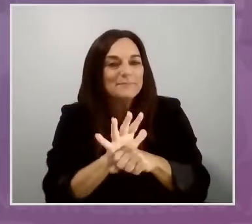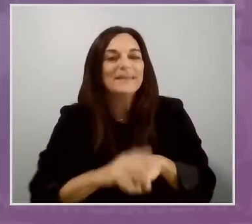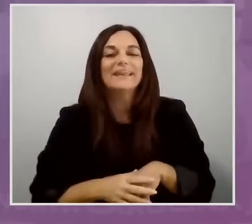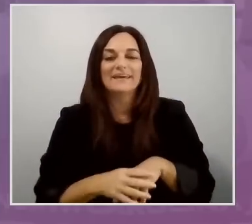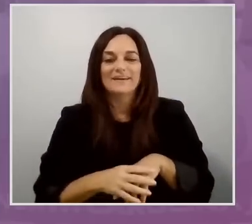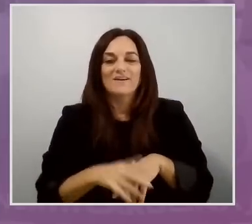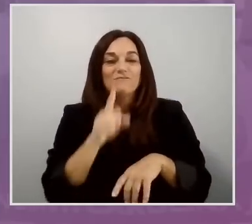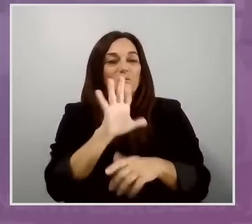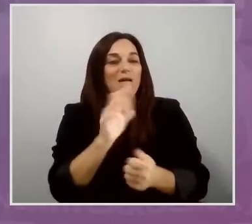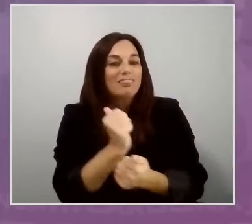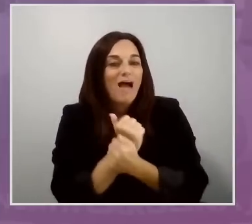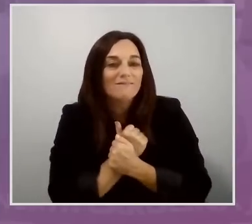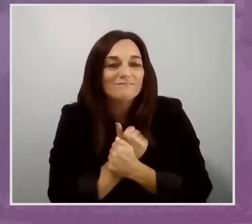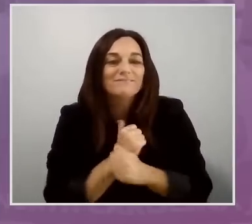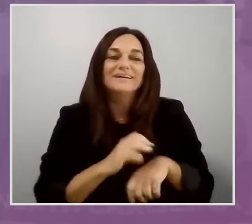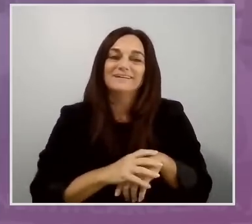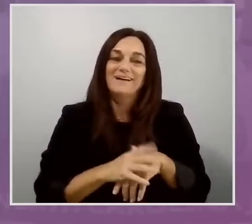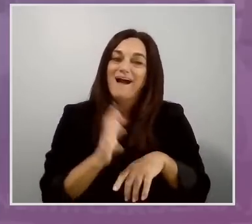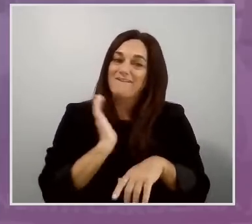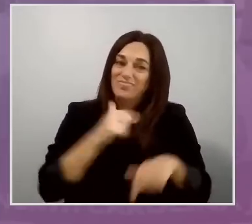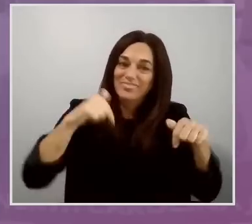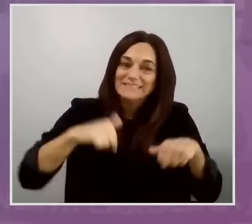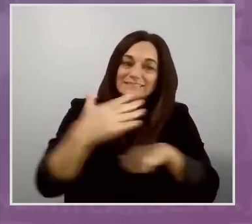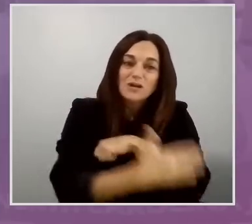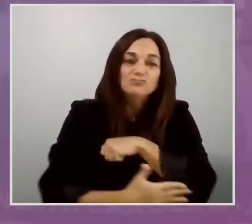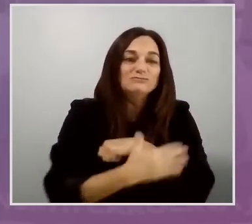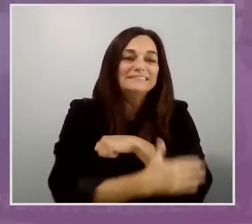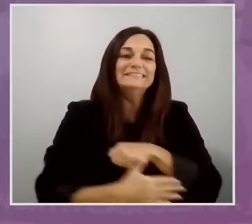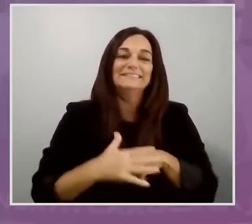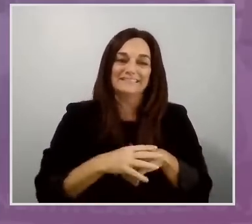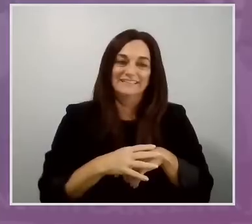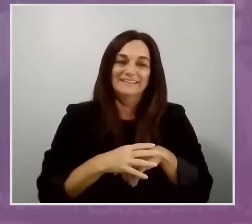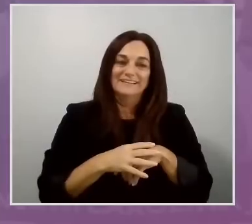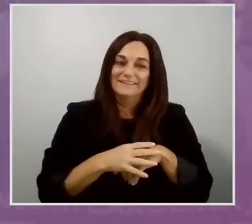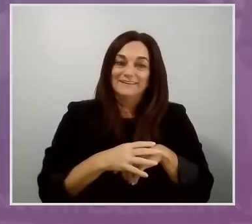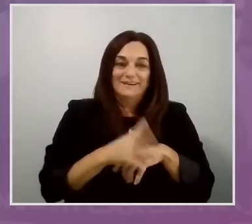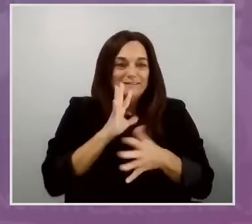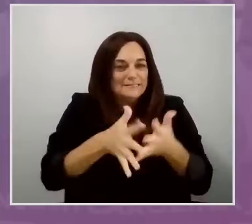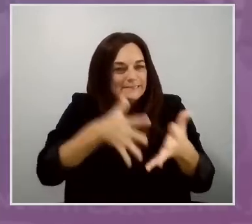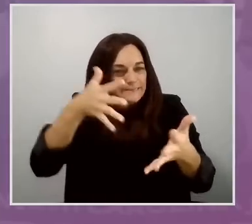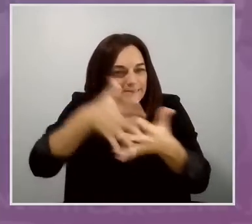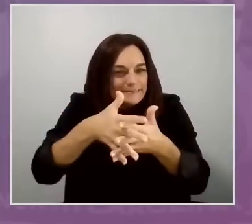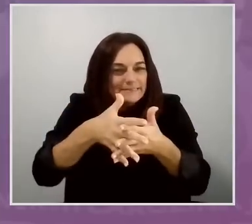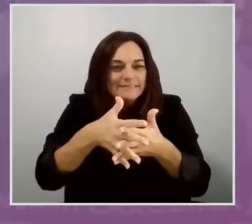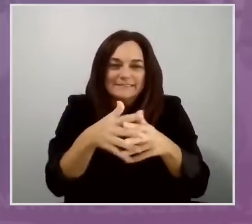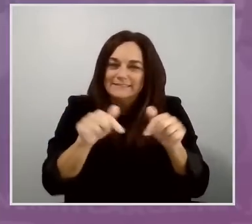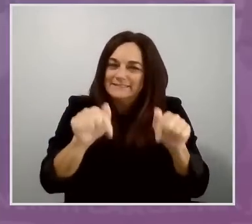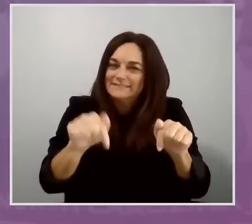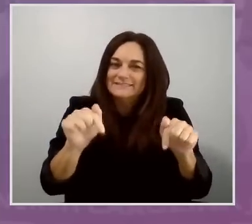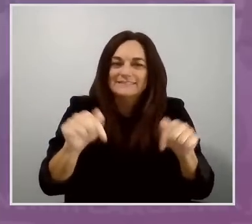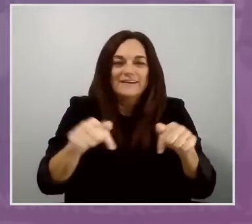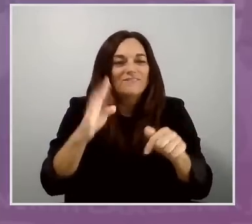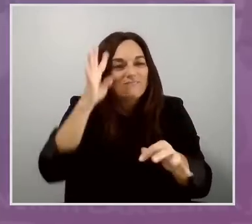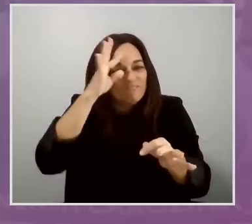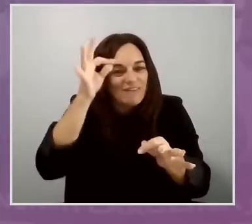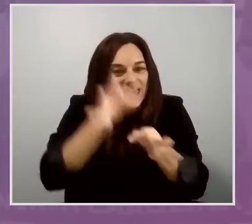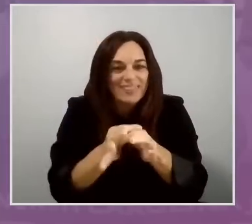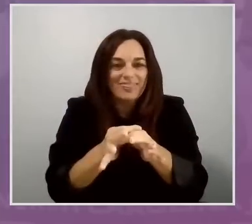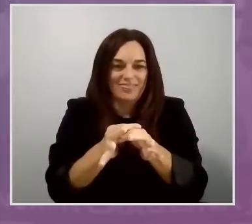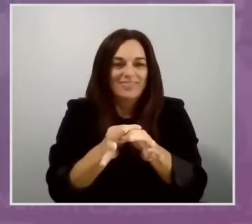YOUR VOICE AND YOUR COURAGE, YOUR COMMITMENT, FOR YOUR LOVE